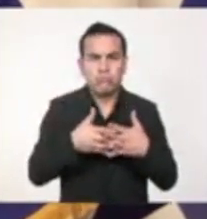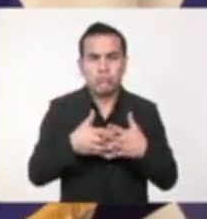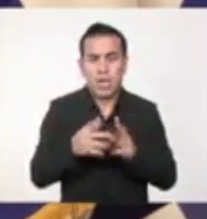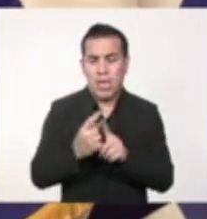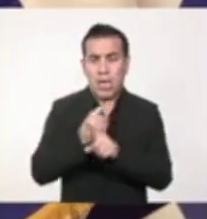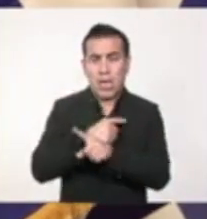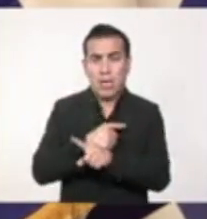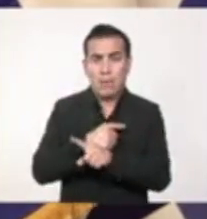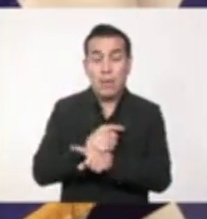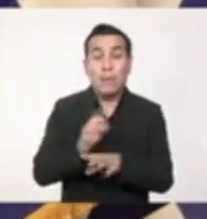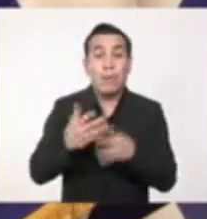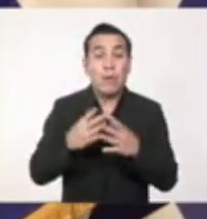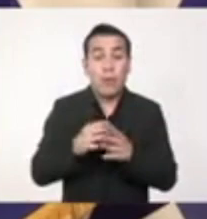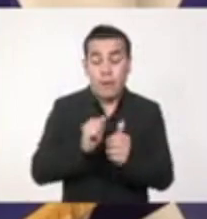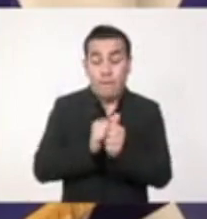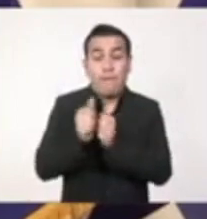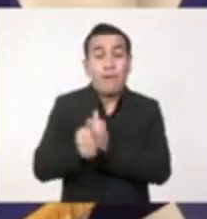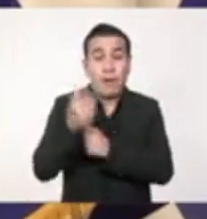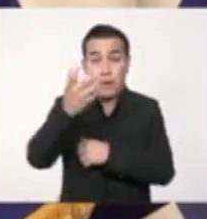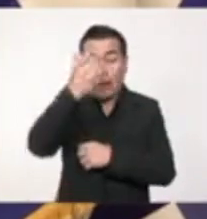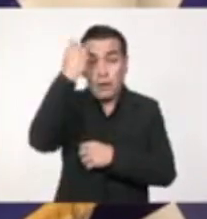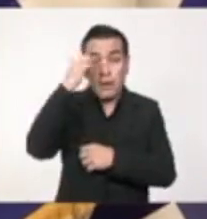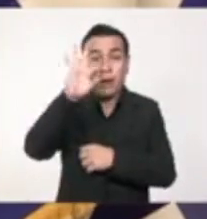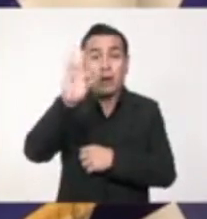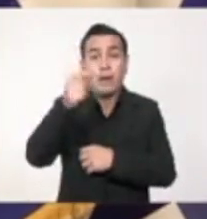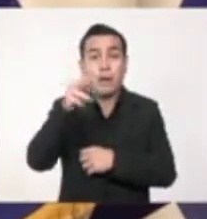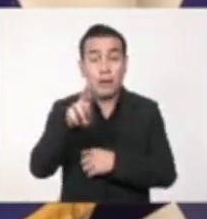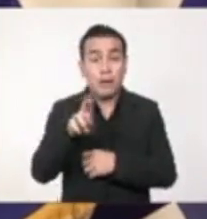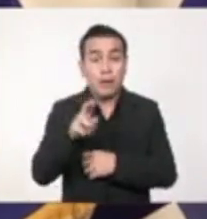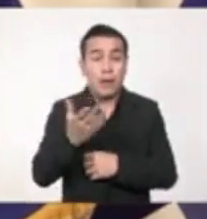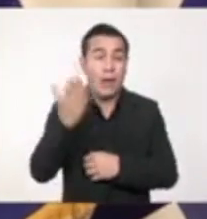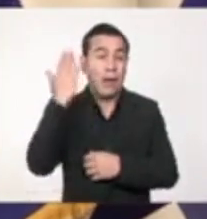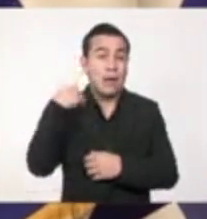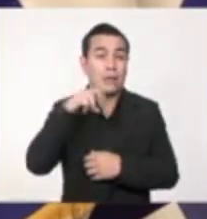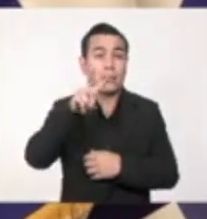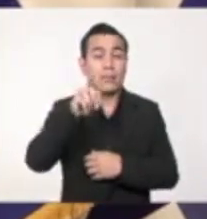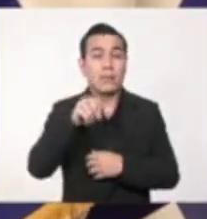triumph In the year two thousand and ten, when Barack Obama was